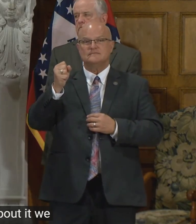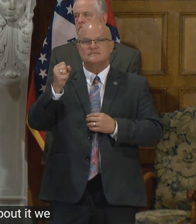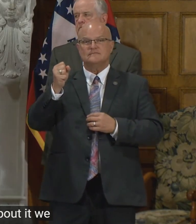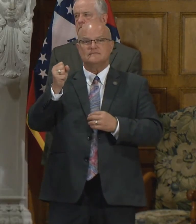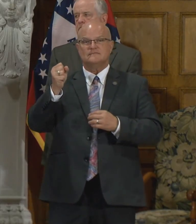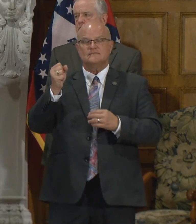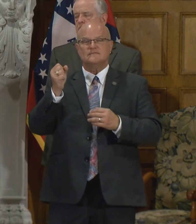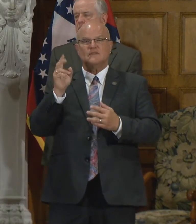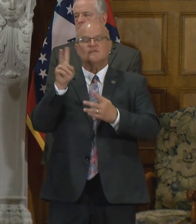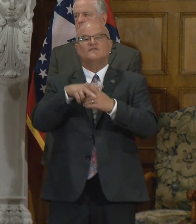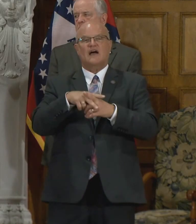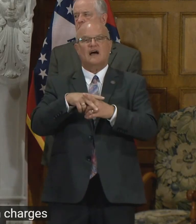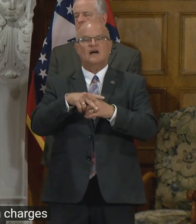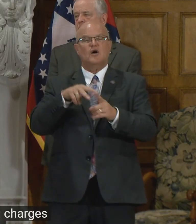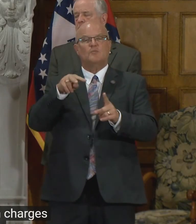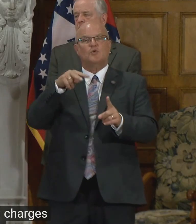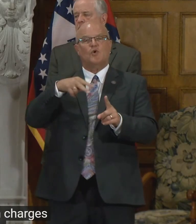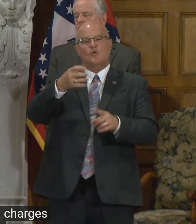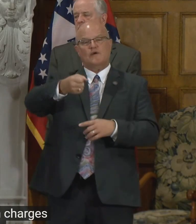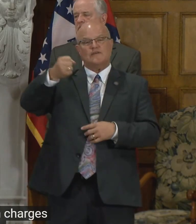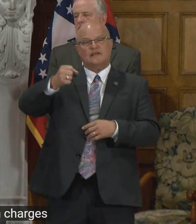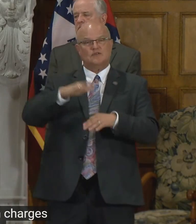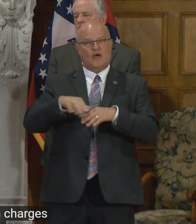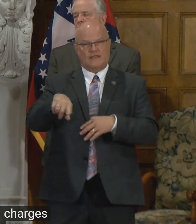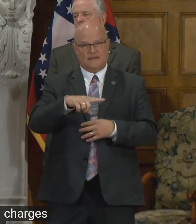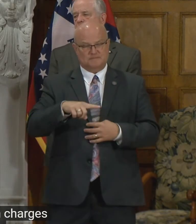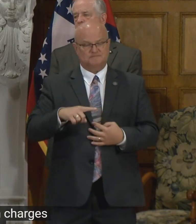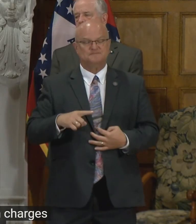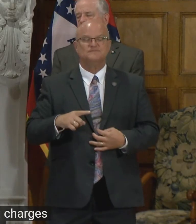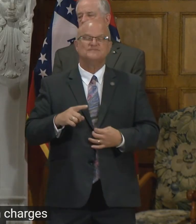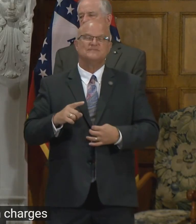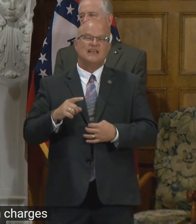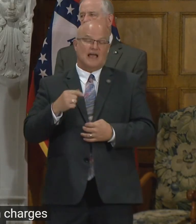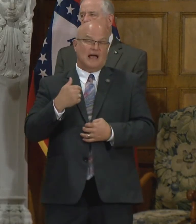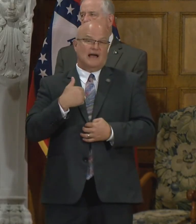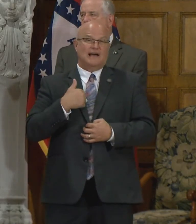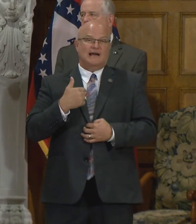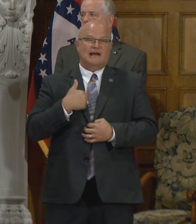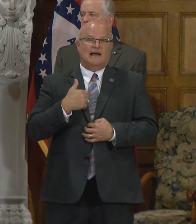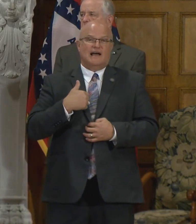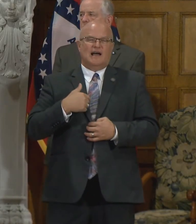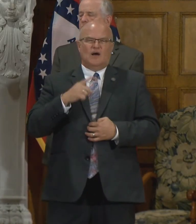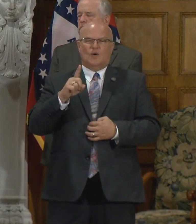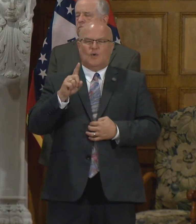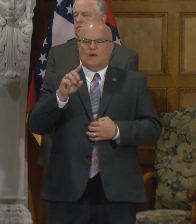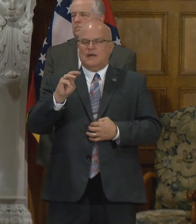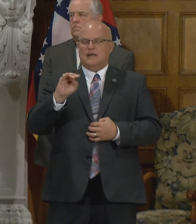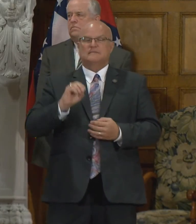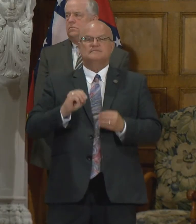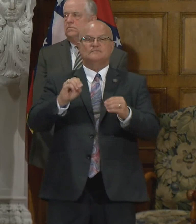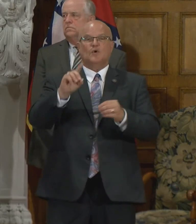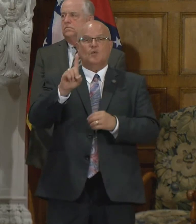parole revocation charges against them. I put $1,000,000 of my discretionary